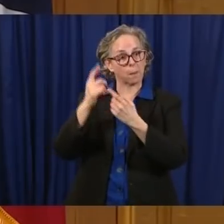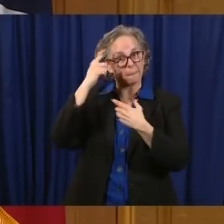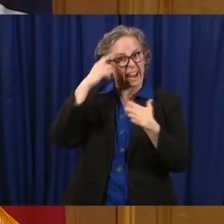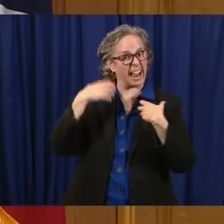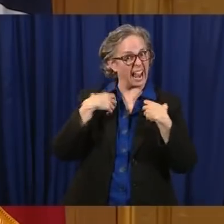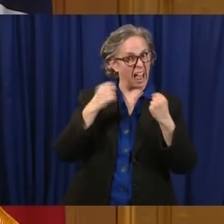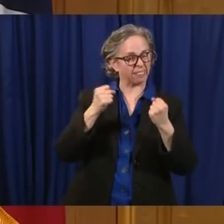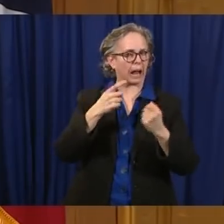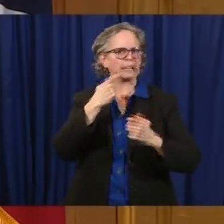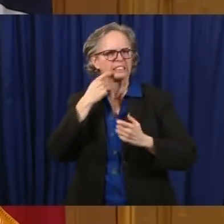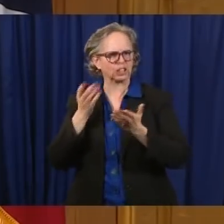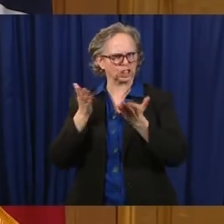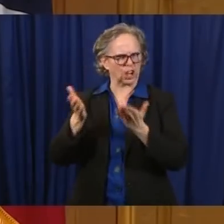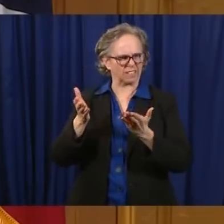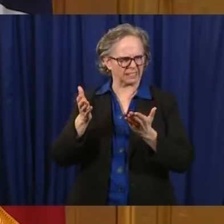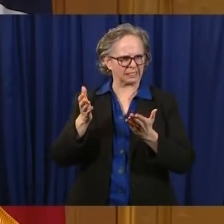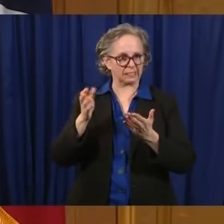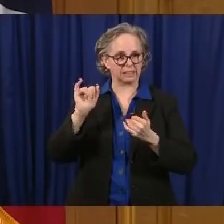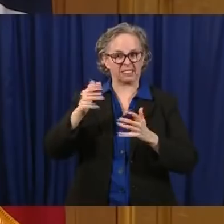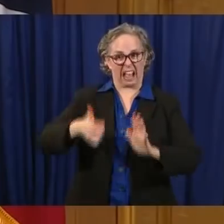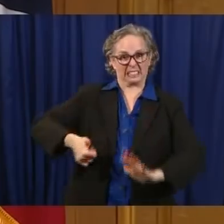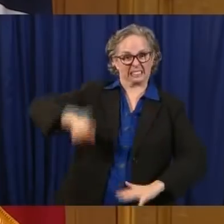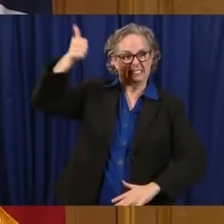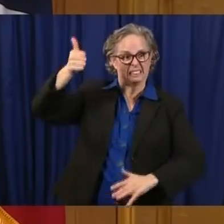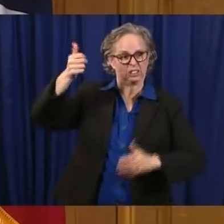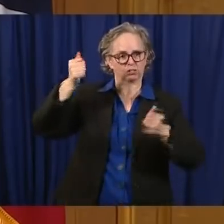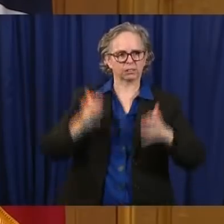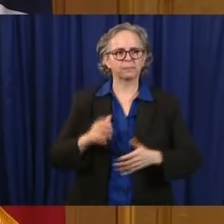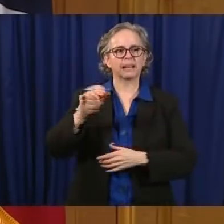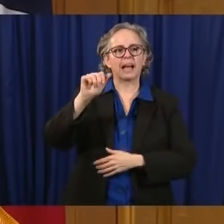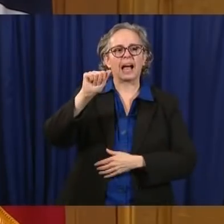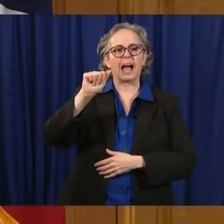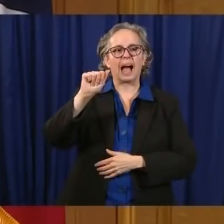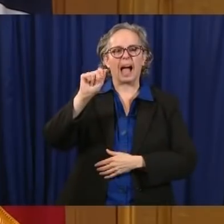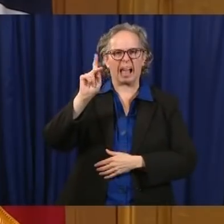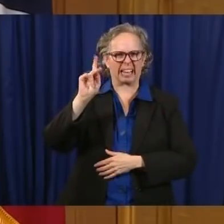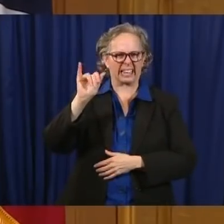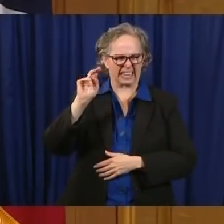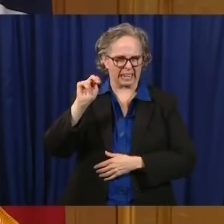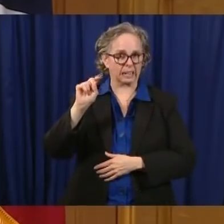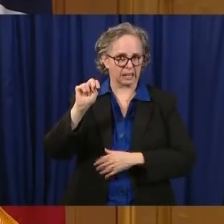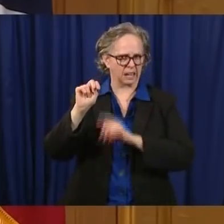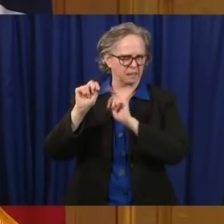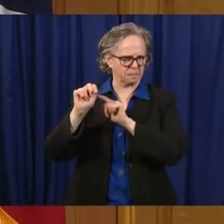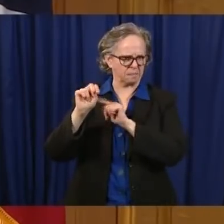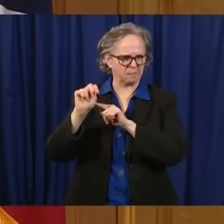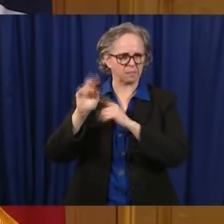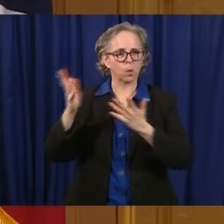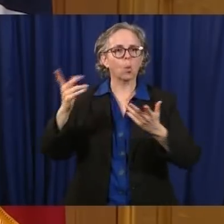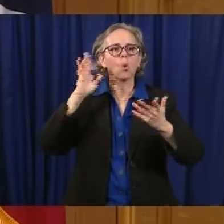THAT IS BEING PUT FORWARD BY THE OHIO DEPARTMENT OF MENTAL